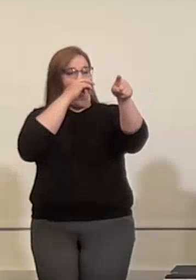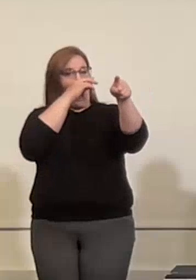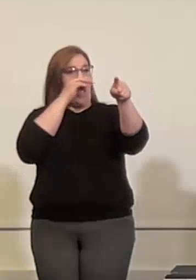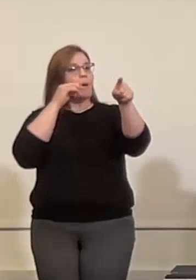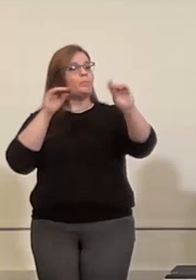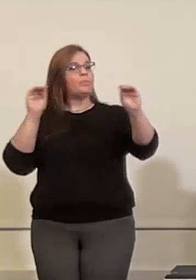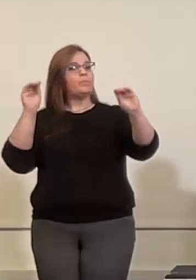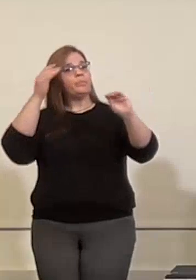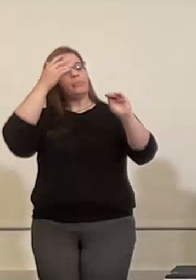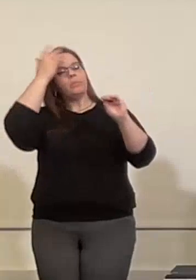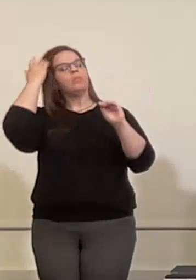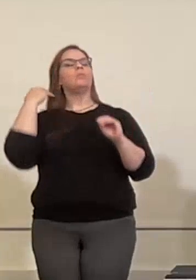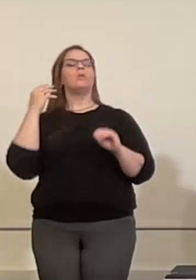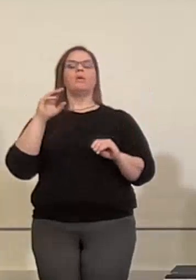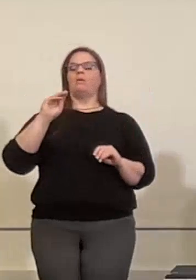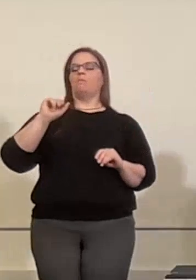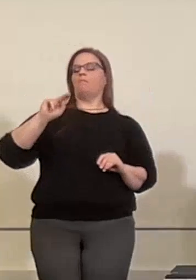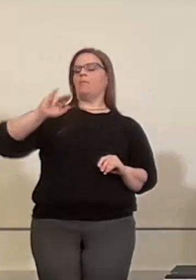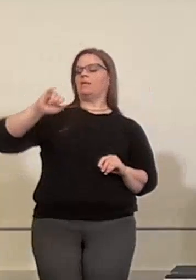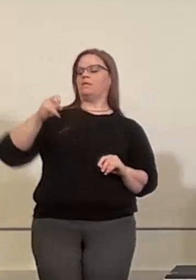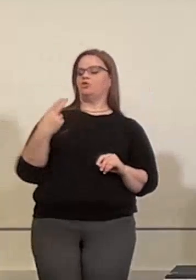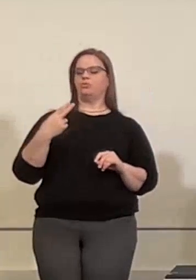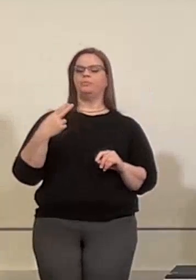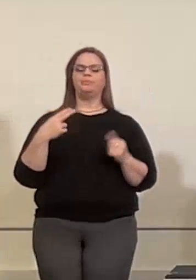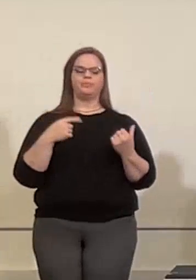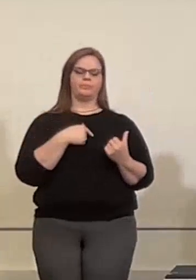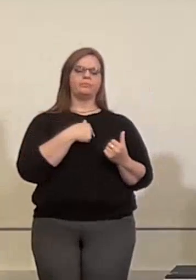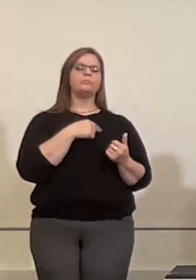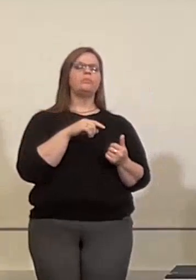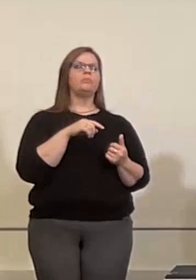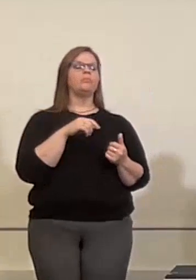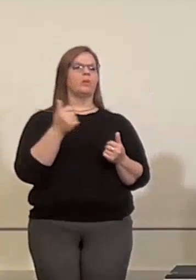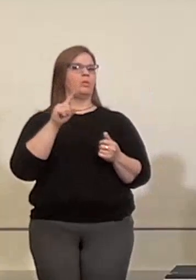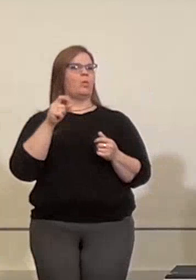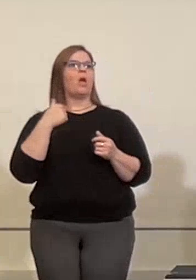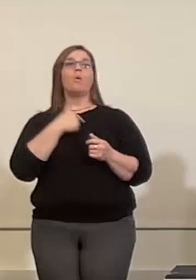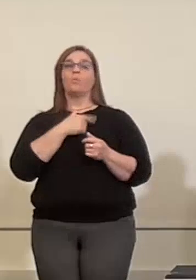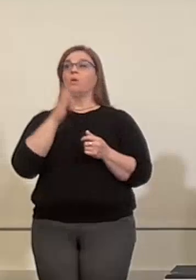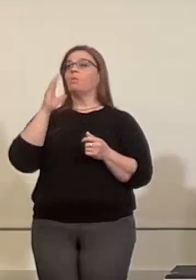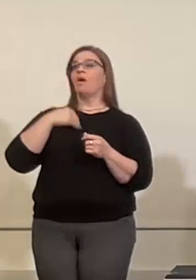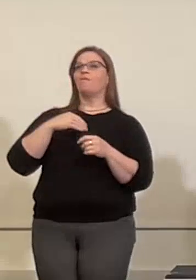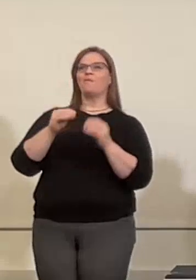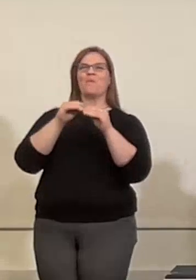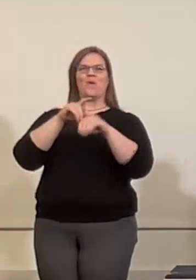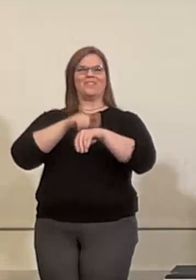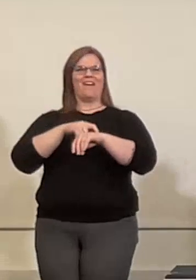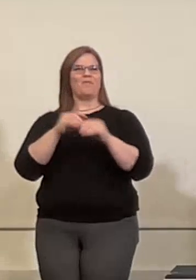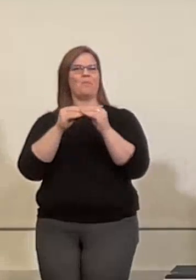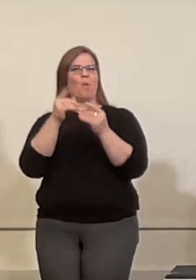No, OK, I I have AI have another question and we'll have more time for more questions in the audience.